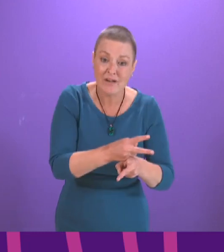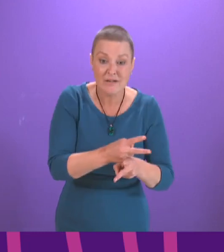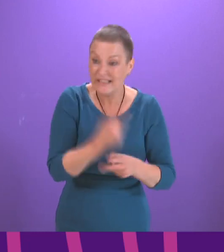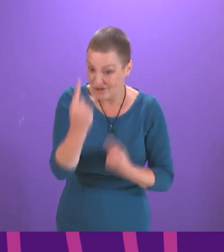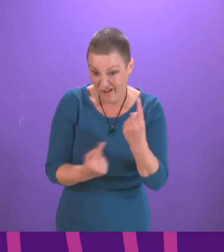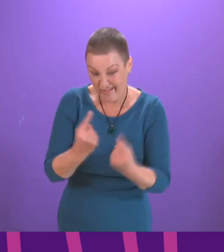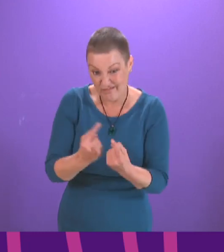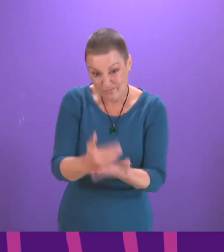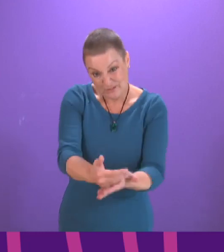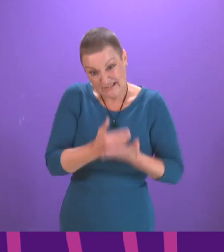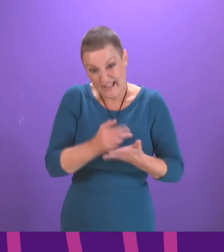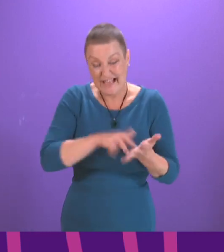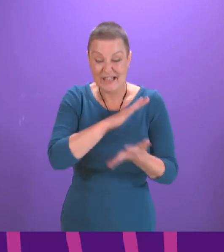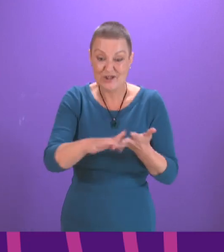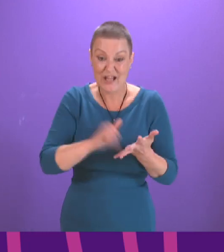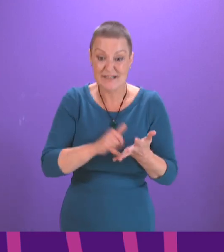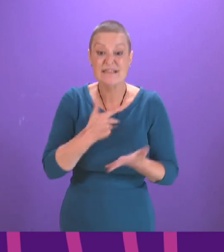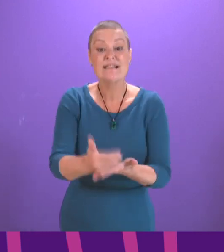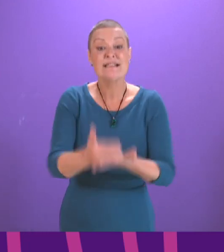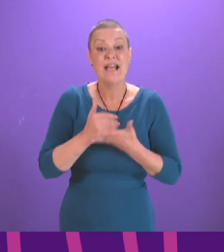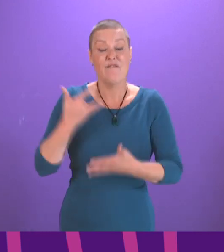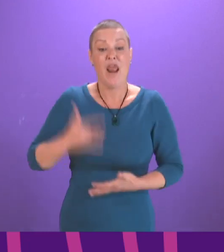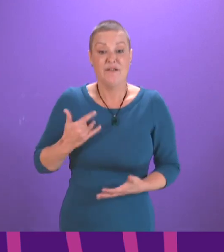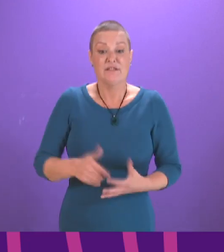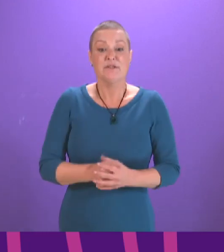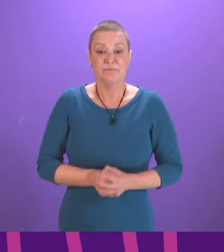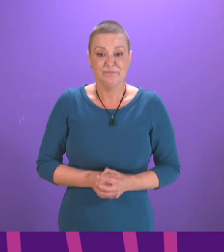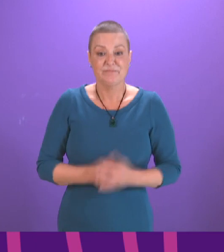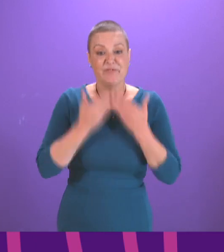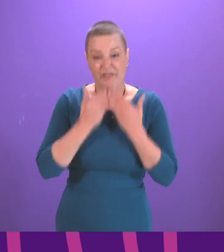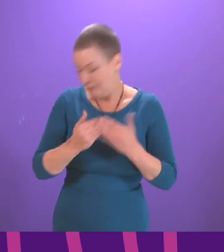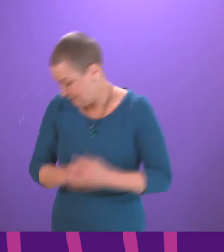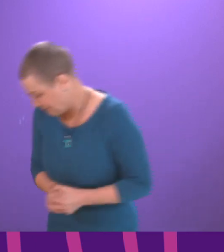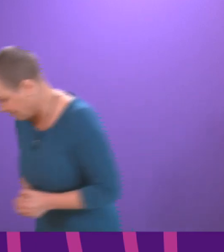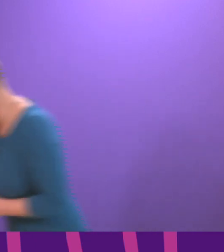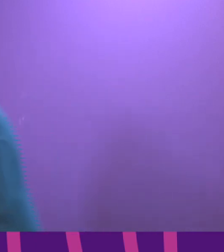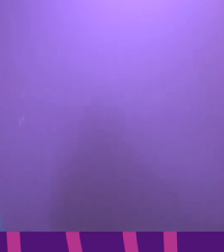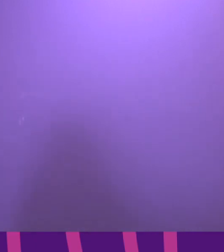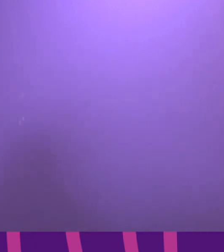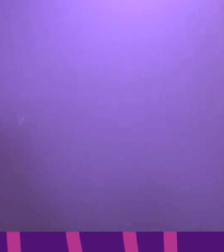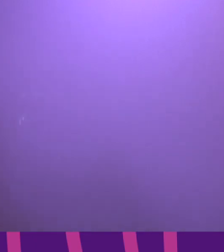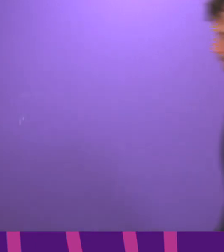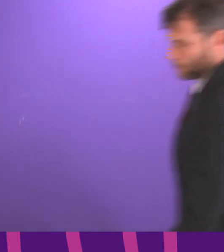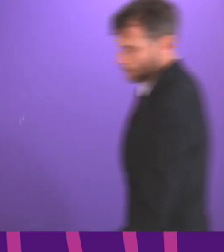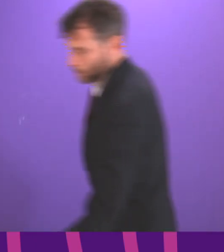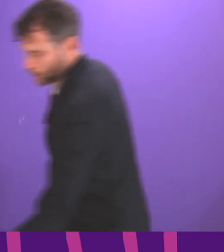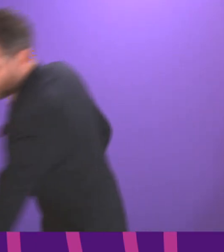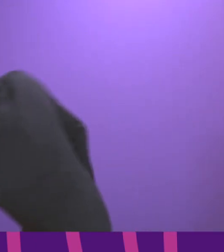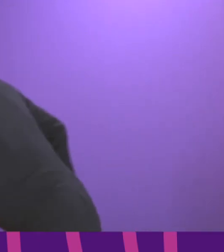health service and save lives. The Presiding Officer: We turn to questions.